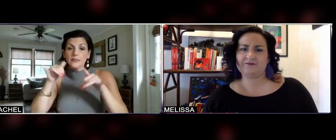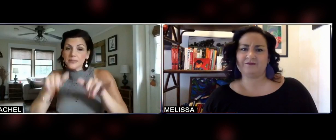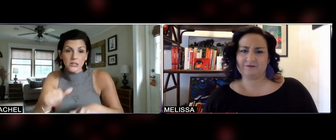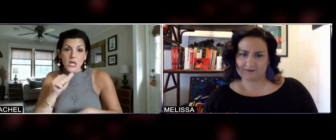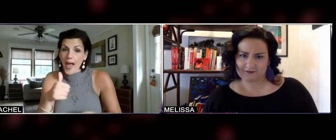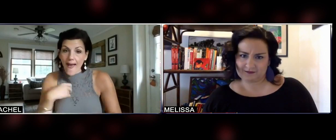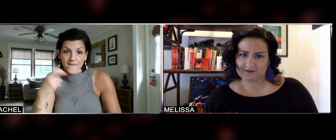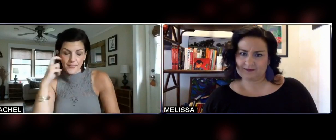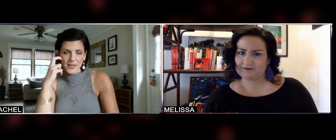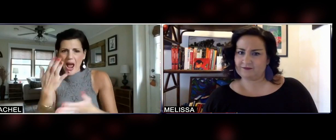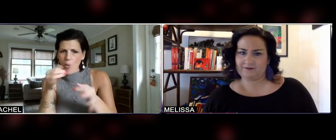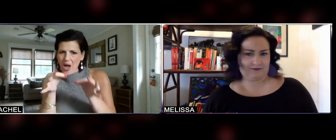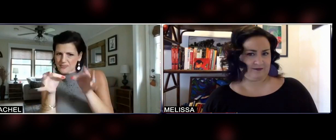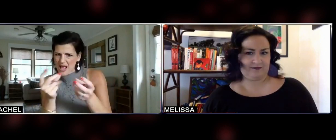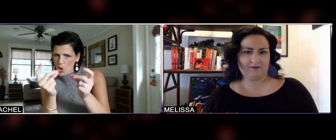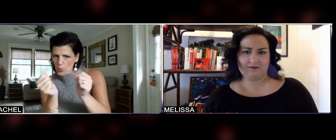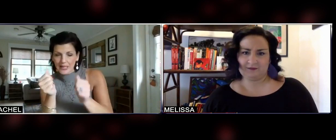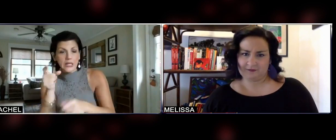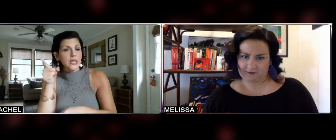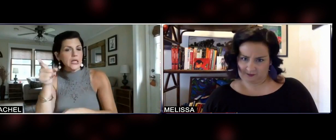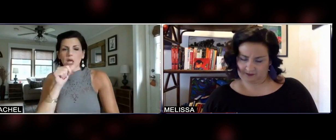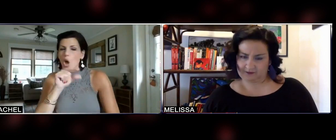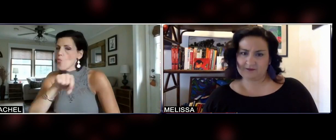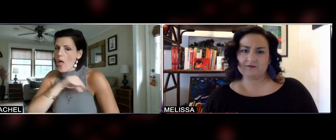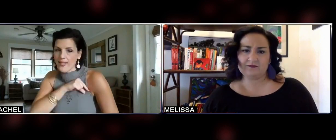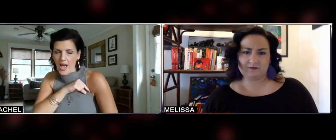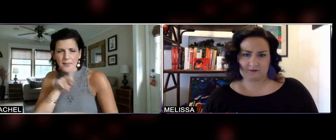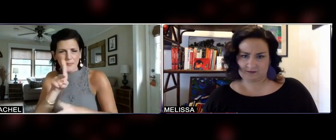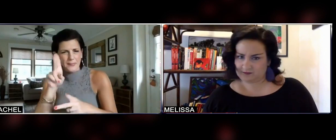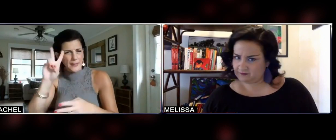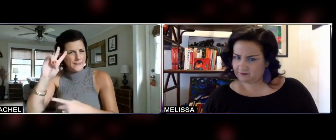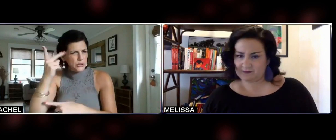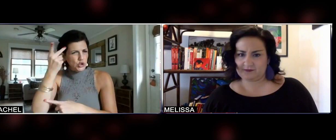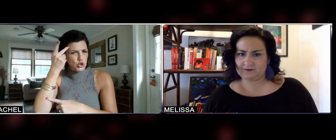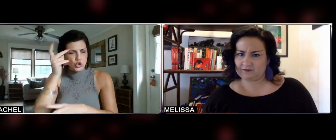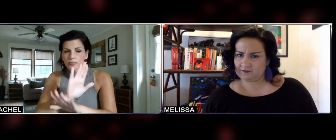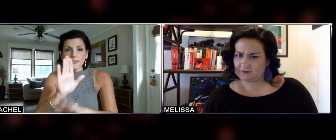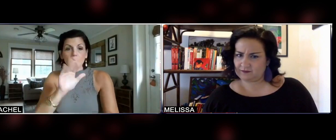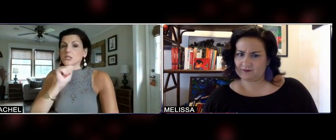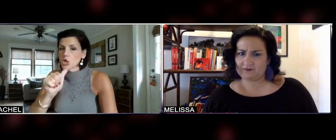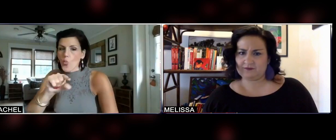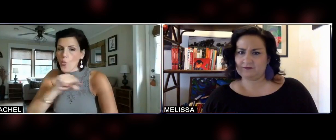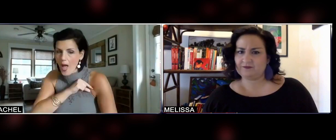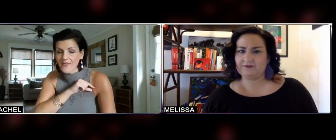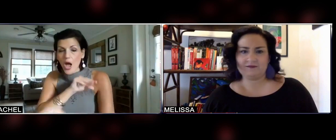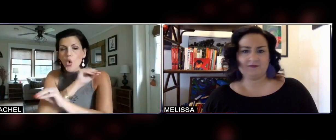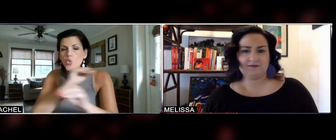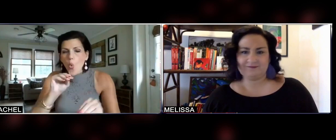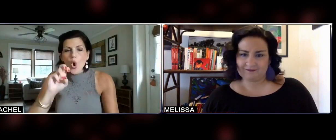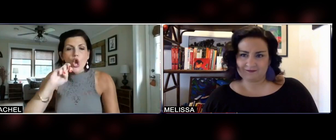but he still doesn't have one. I'll explain quickly. He doesn't qualify for implants. People are misunderstanding this part.